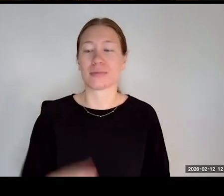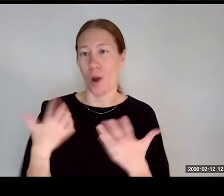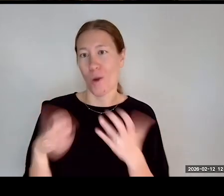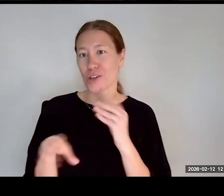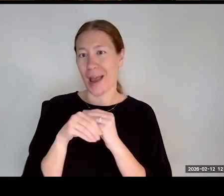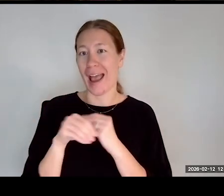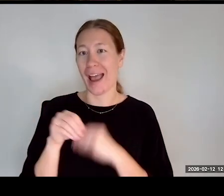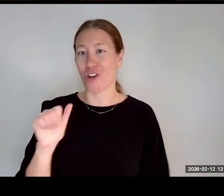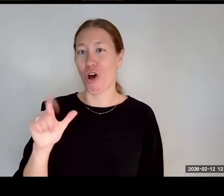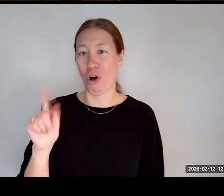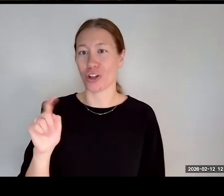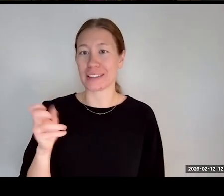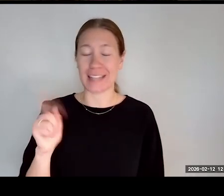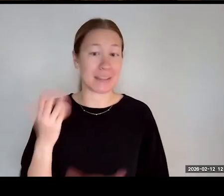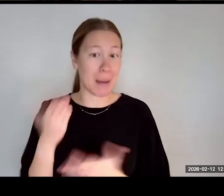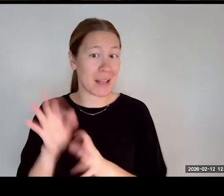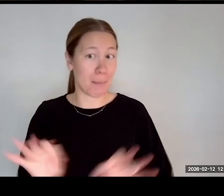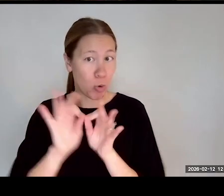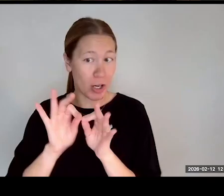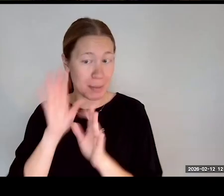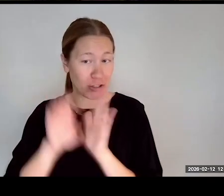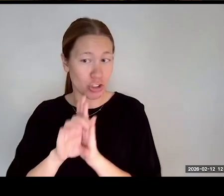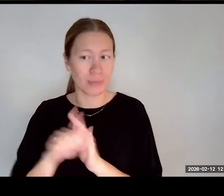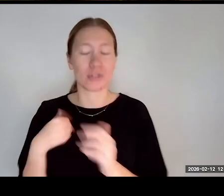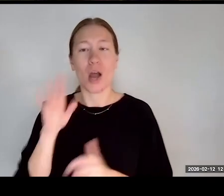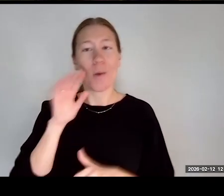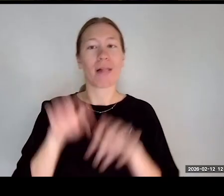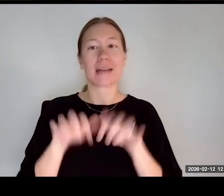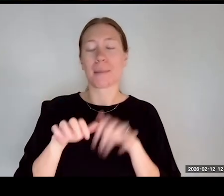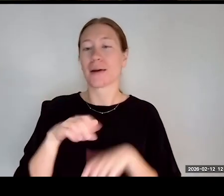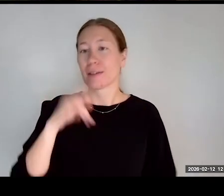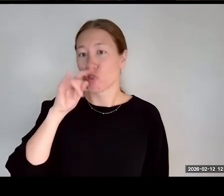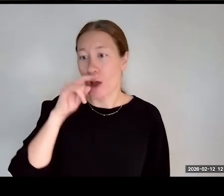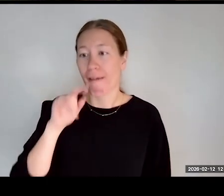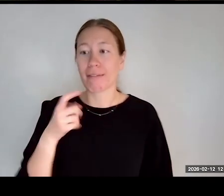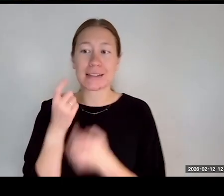And so I'm going to write child skiing down gentle slope.